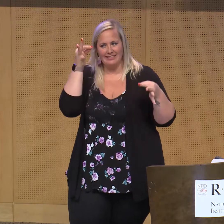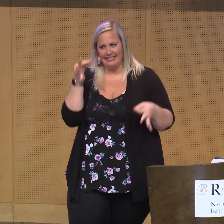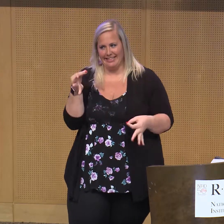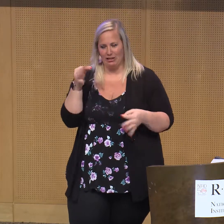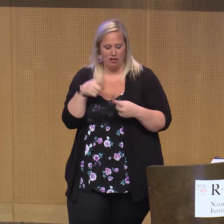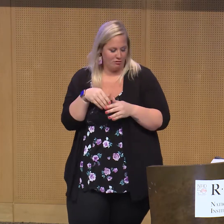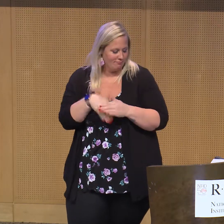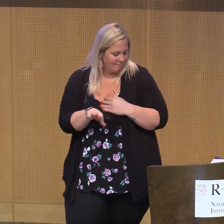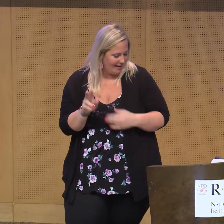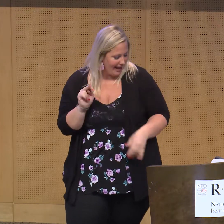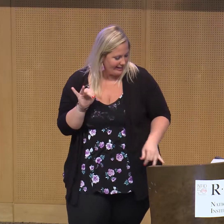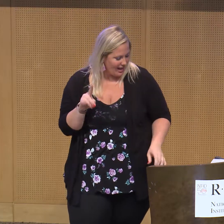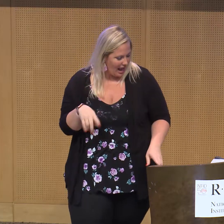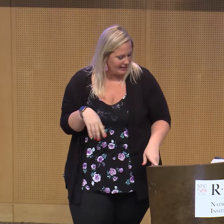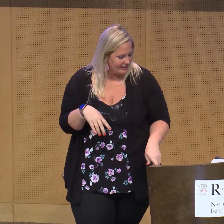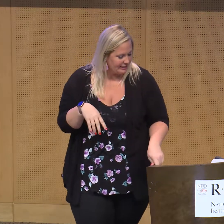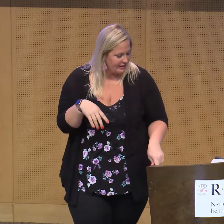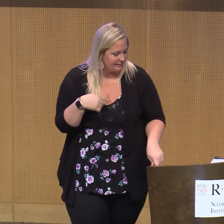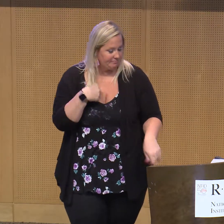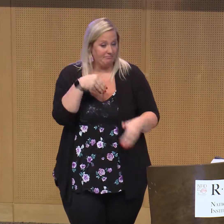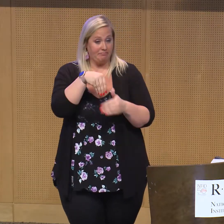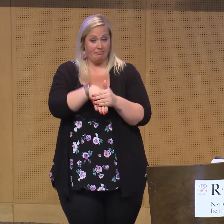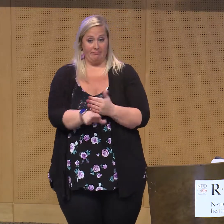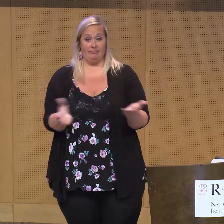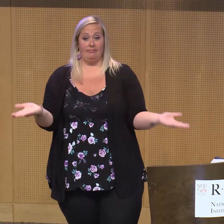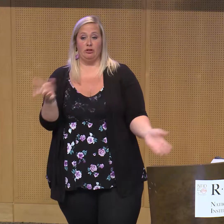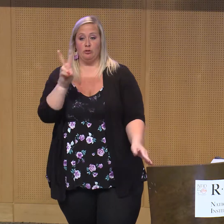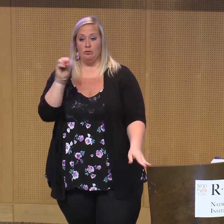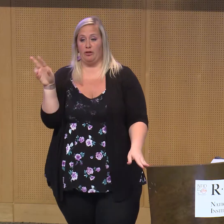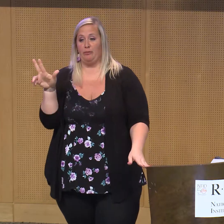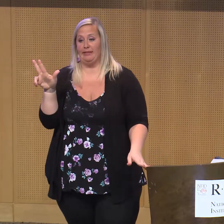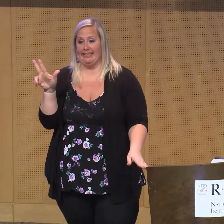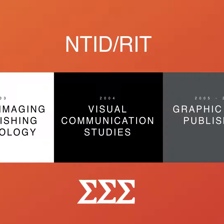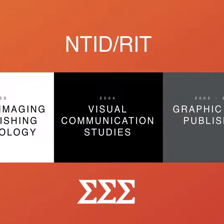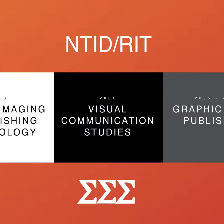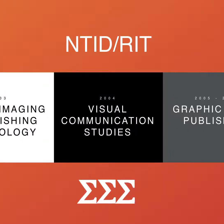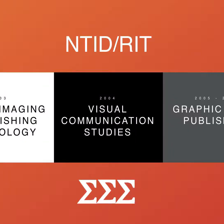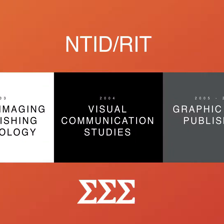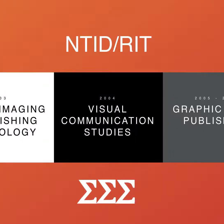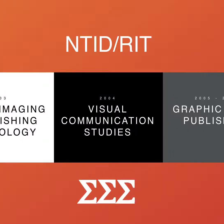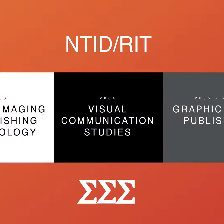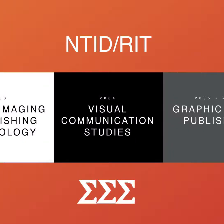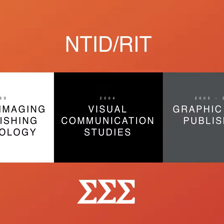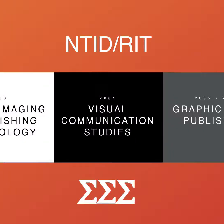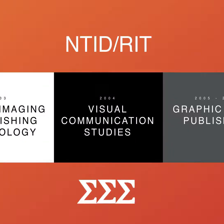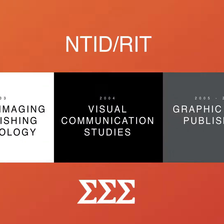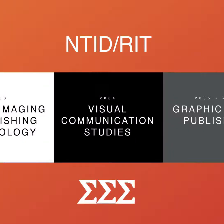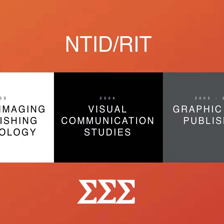but I was accepted by RIT, and so I made the decision to enroll here as a freshman in 2003.